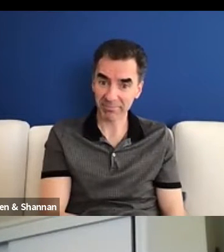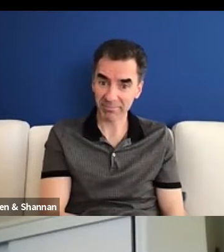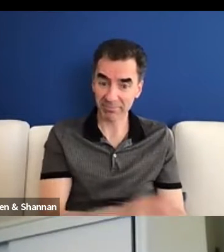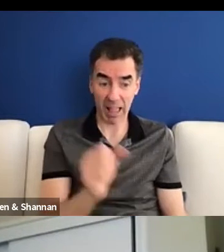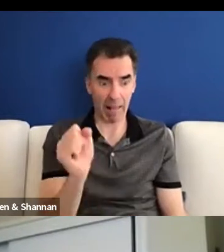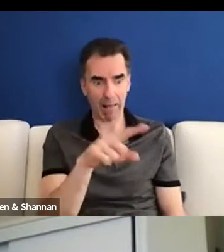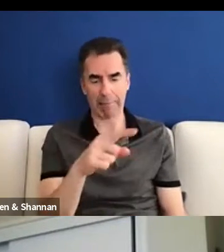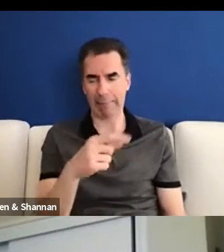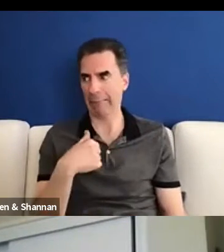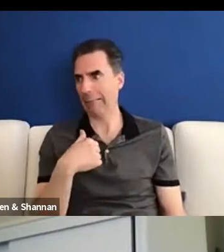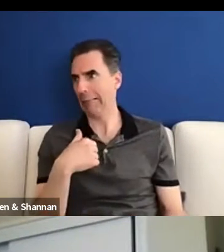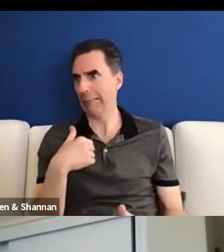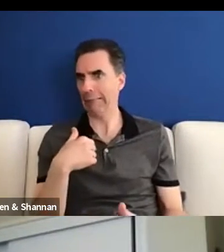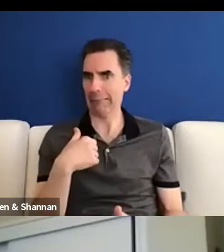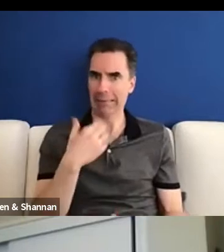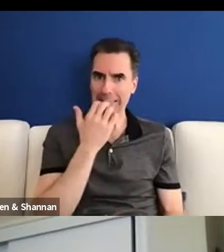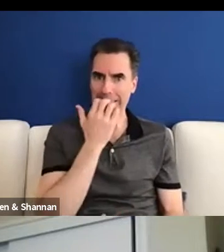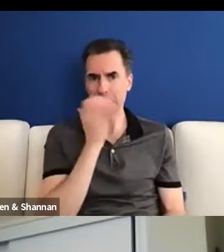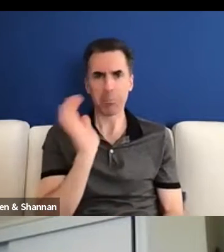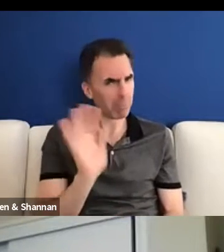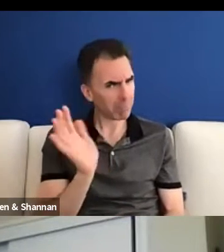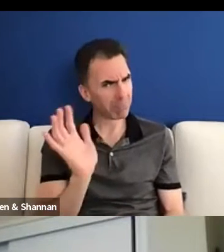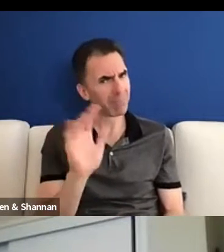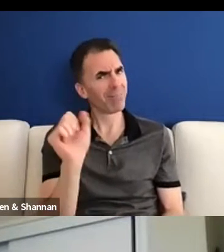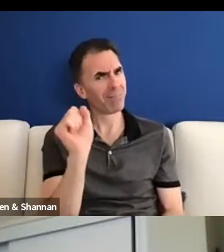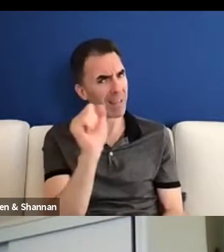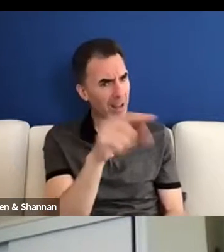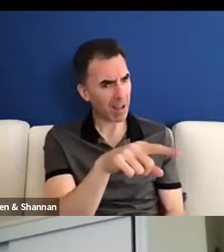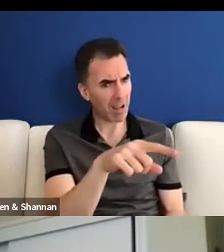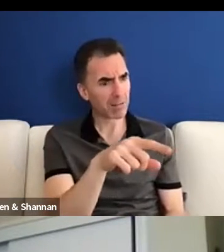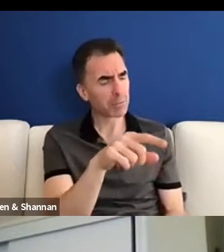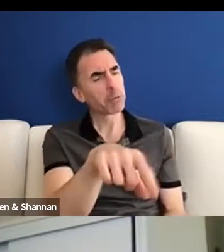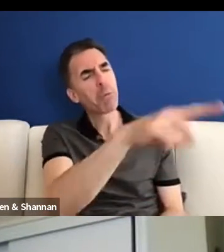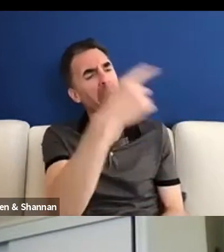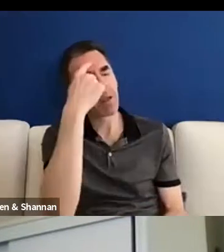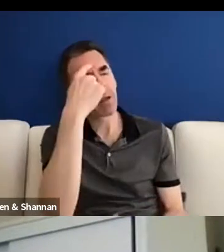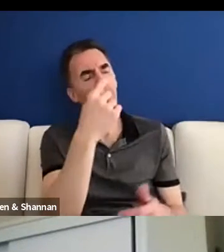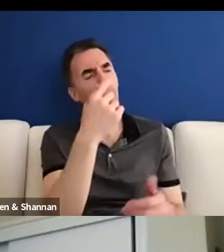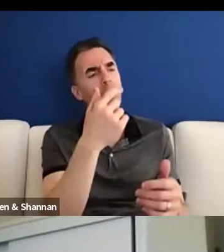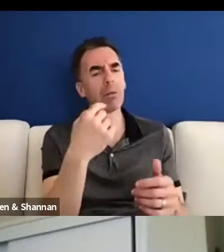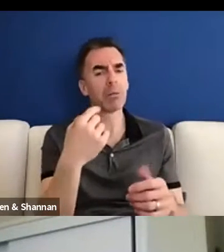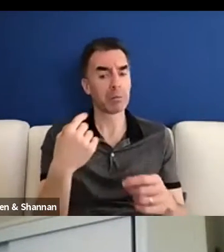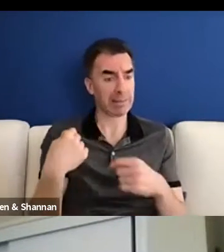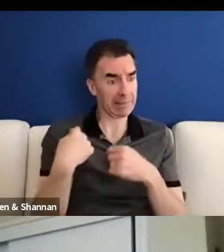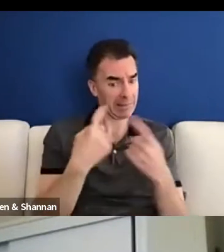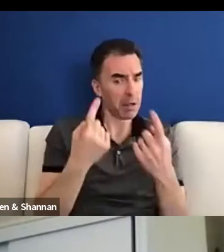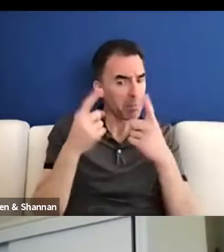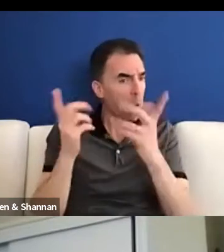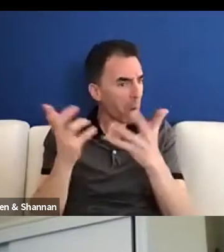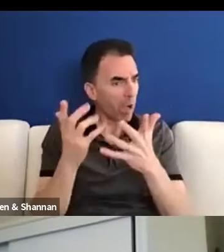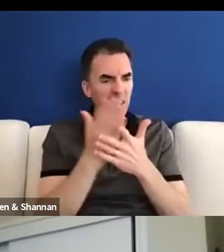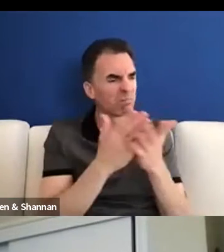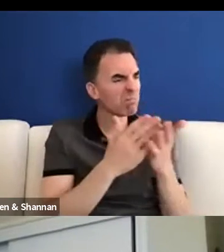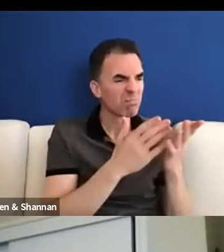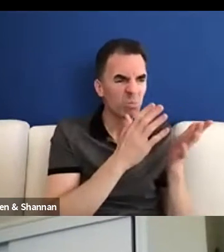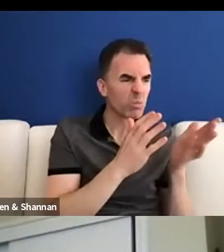because trusting your students to ask them what is working and what is it? You will be surprised at how much they'll say what is